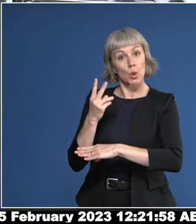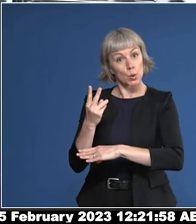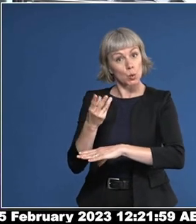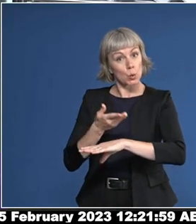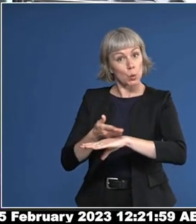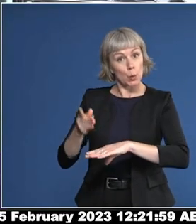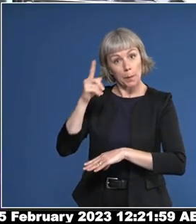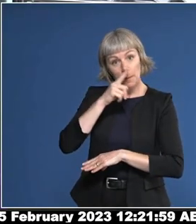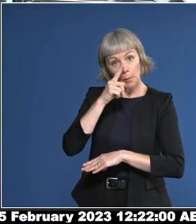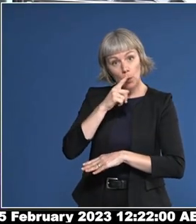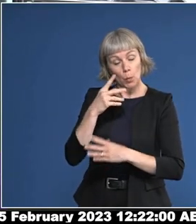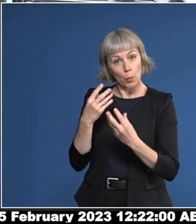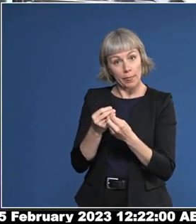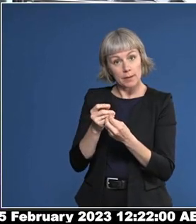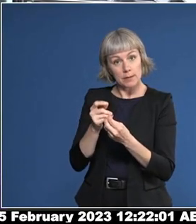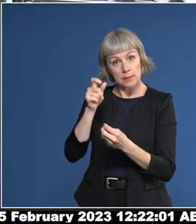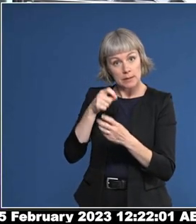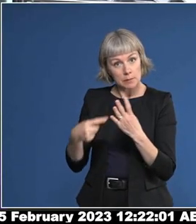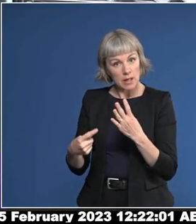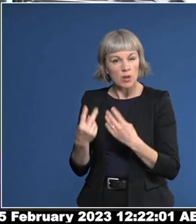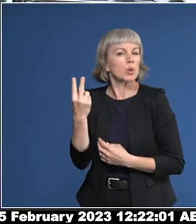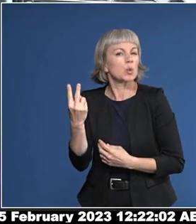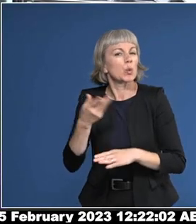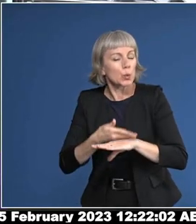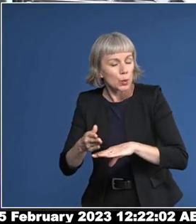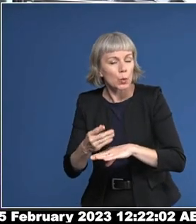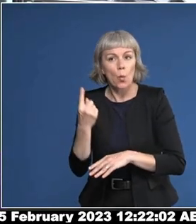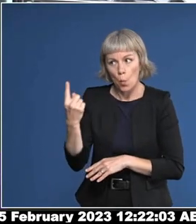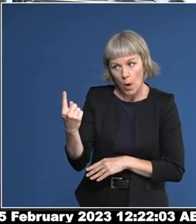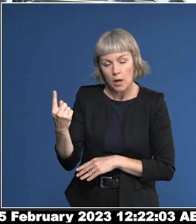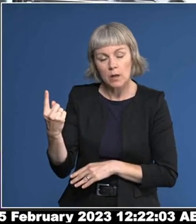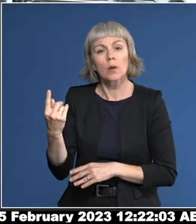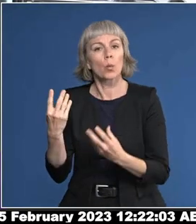disability. Have any members of the board left since the hearing took place?